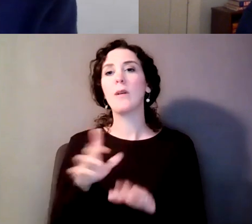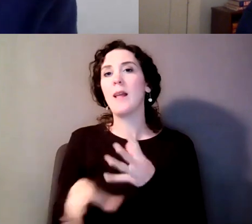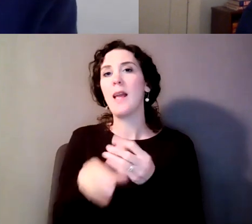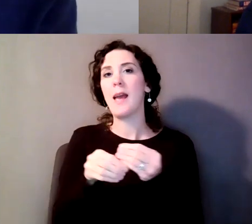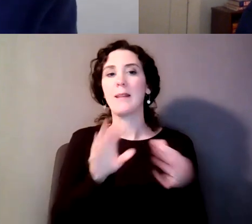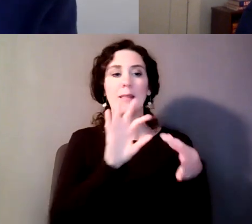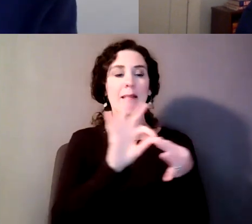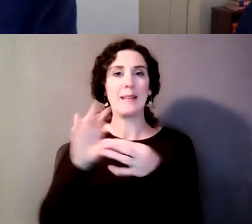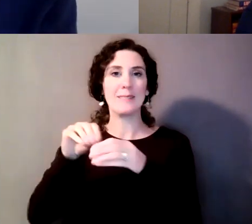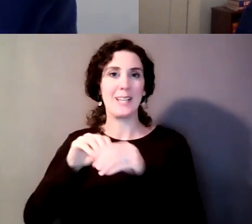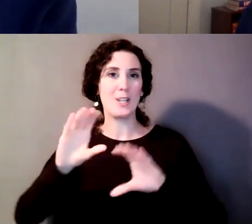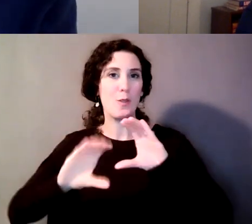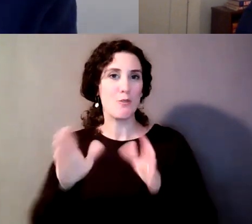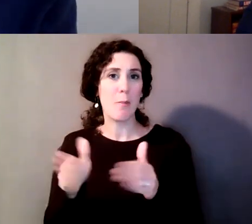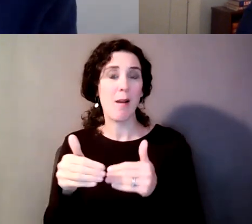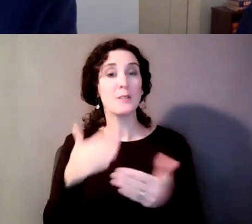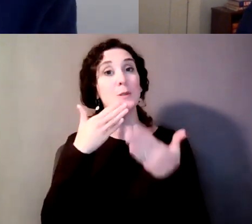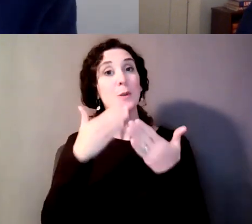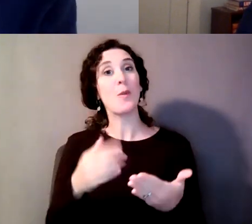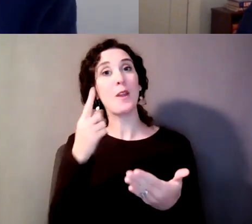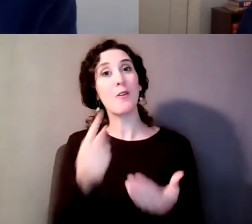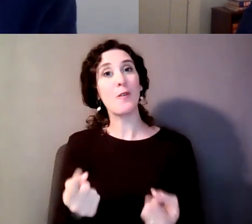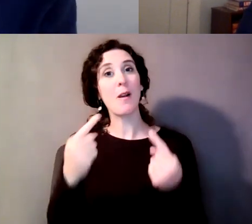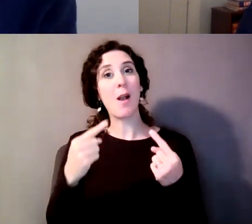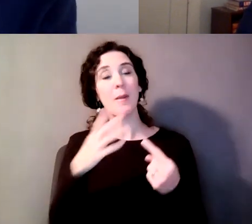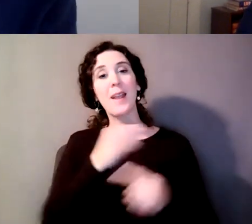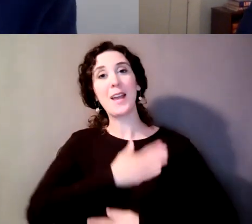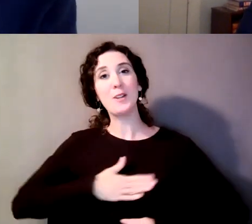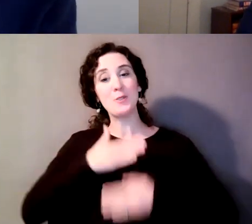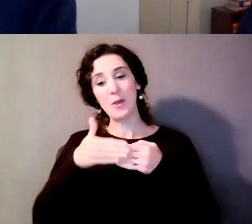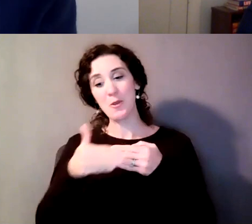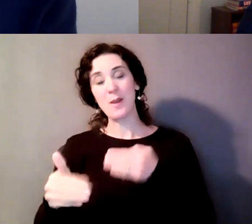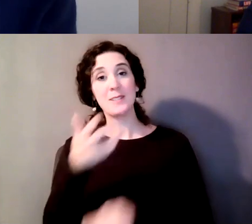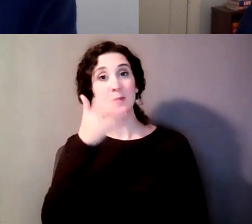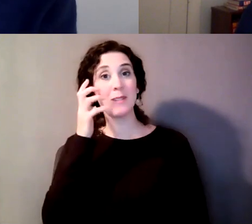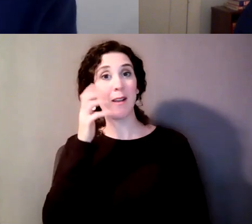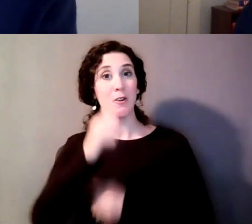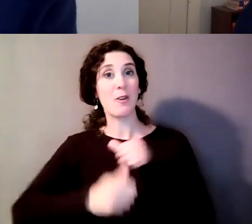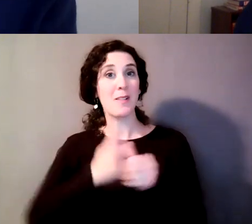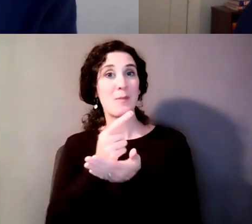Thank you again for joining us and I hope you enjoy the rest of Tiger alumni week. Have a good night everyone.